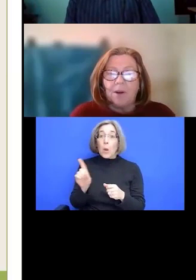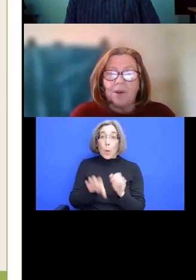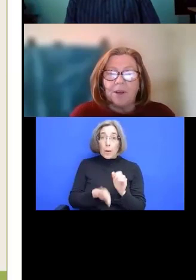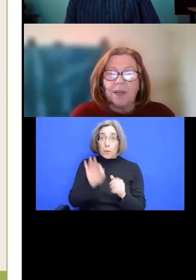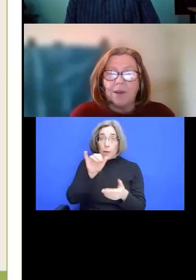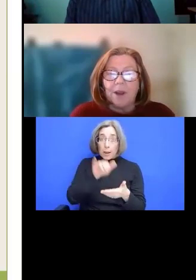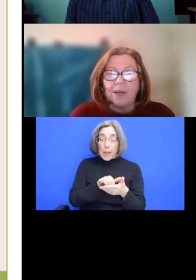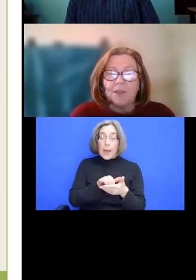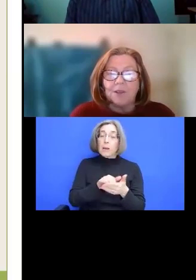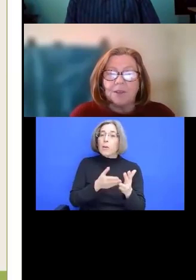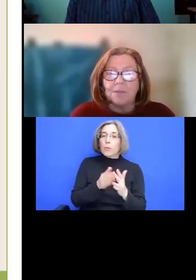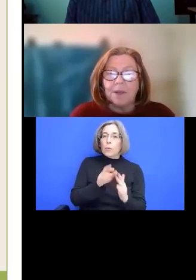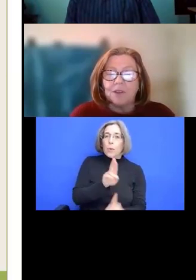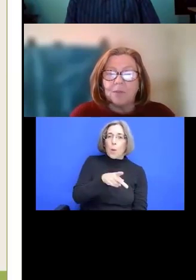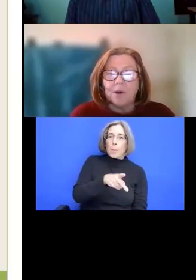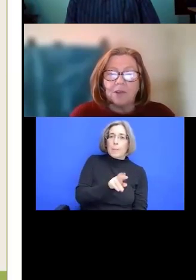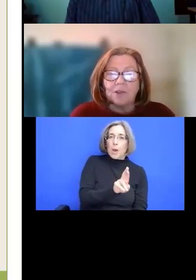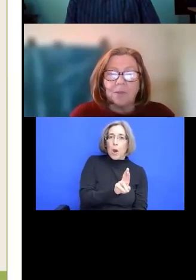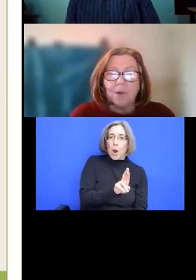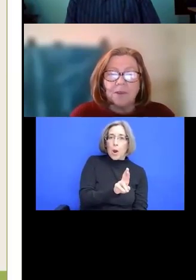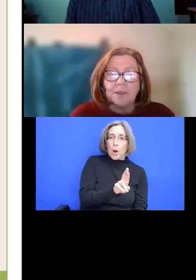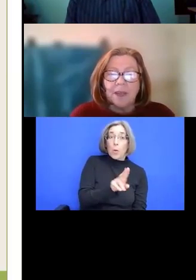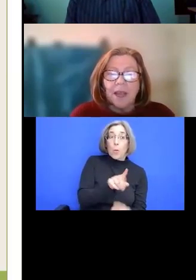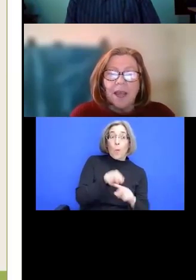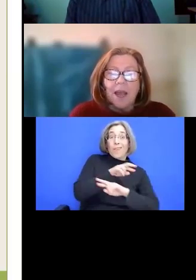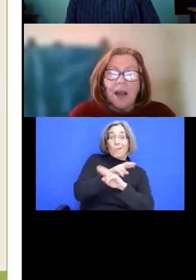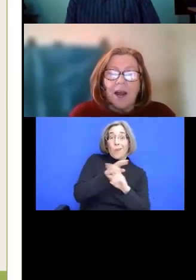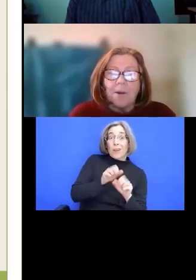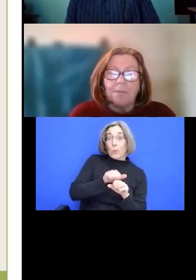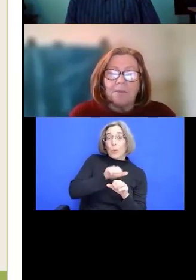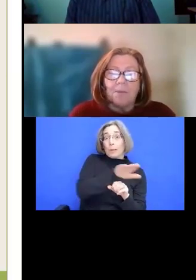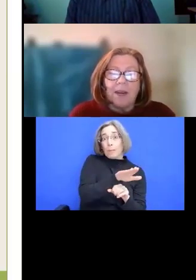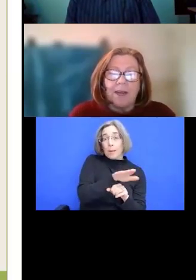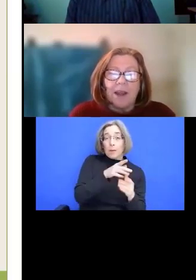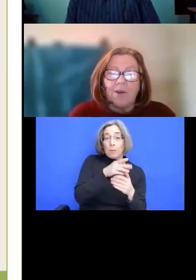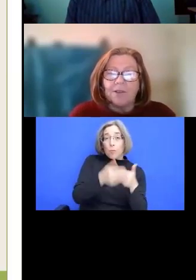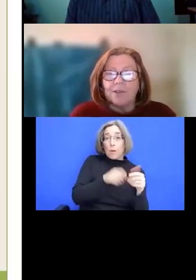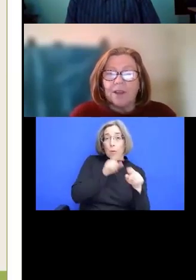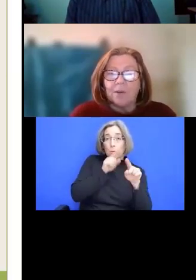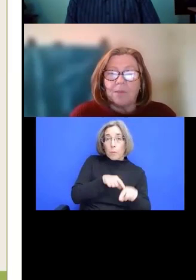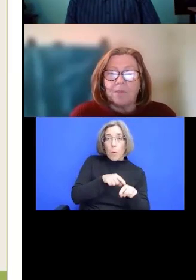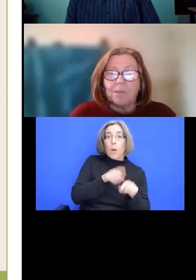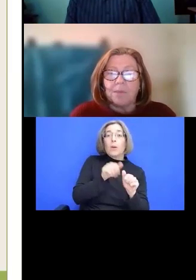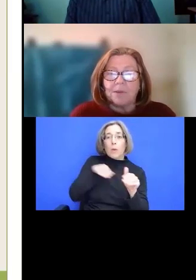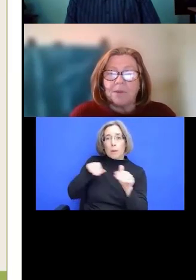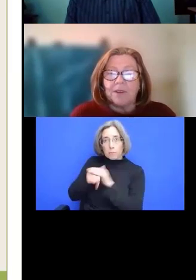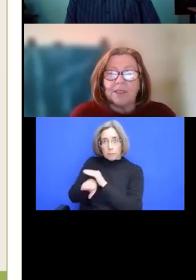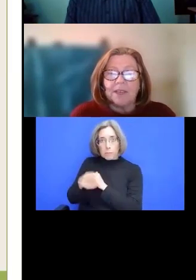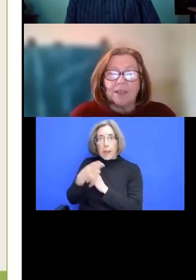when you're getting ready to submit your progress reports. Right now it's allowing principal investigators